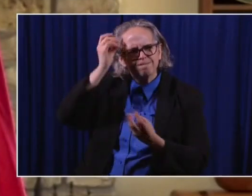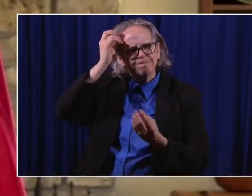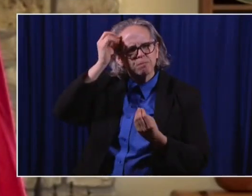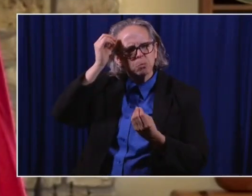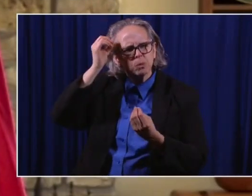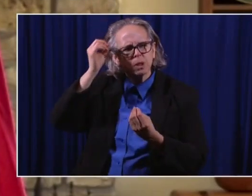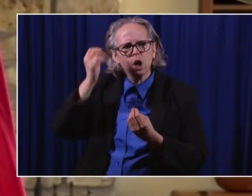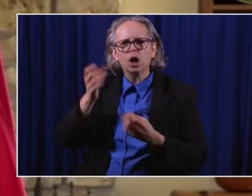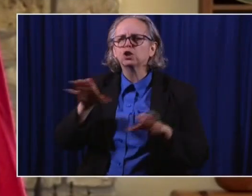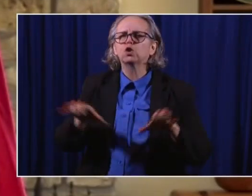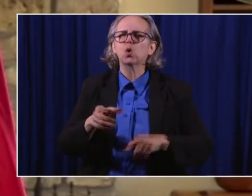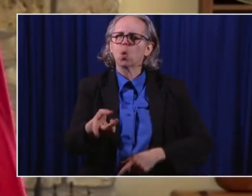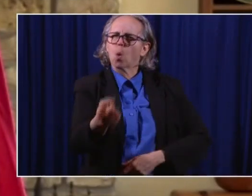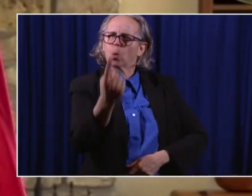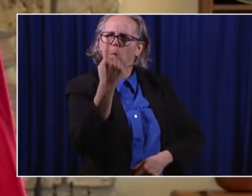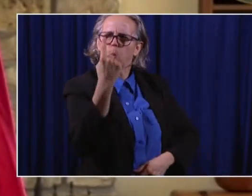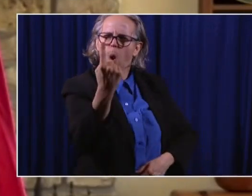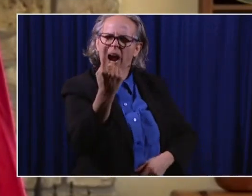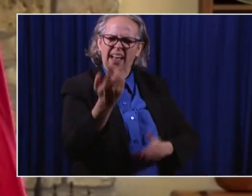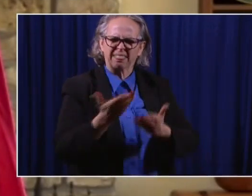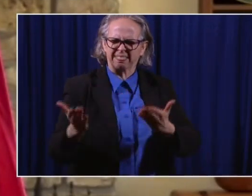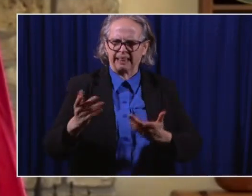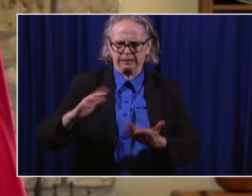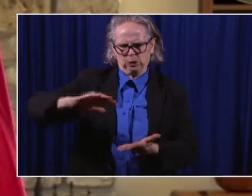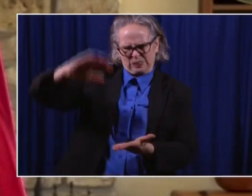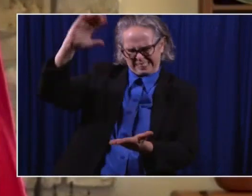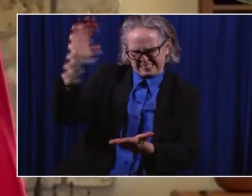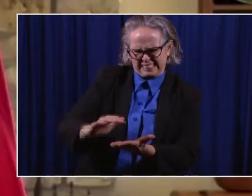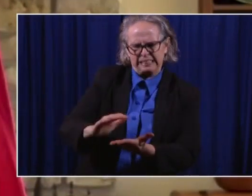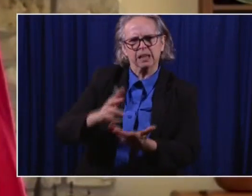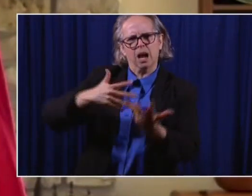ONE THING THAT PRODUCES YOUR CONTACT WITH OTHERS.